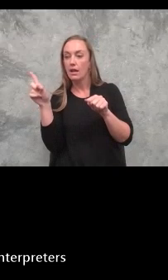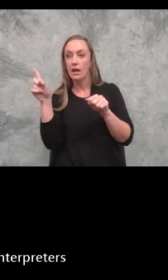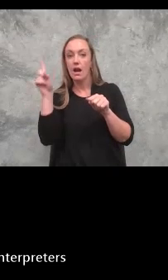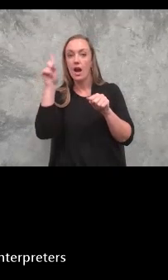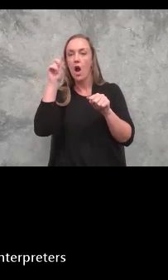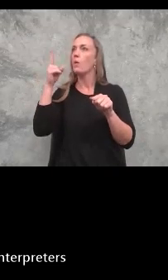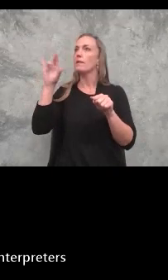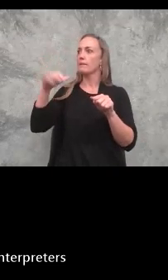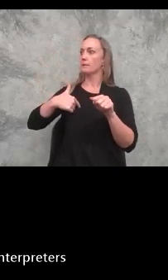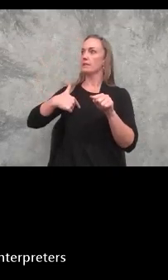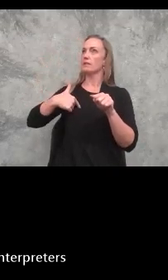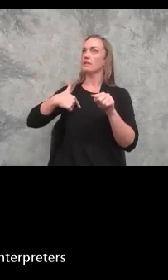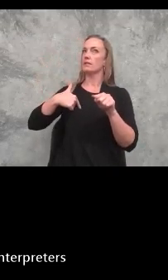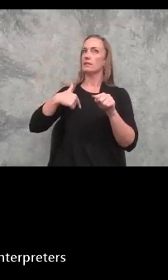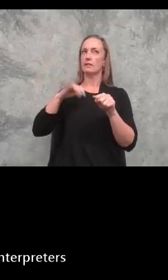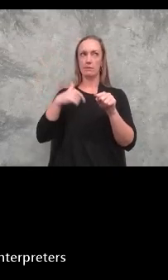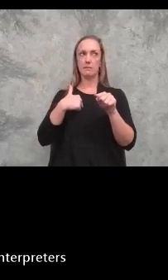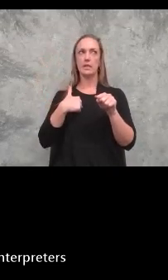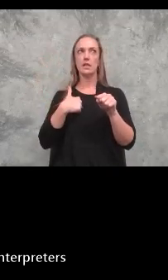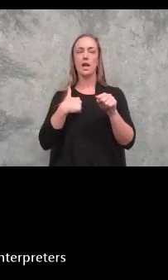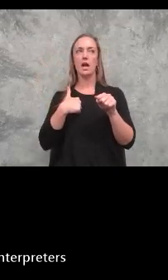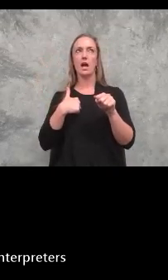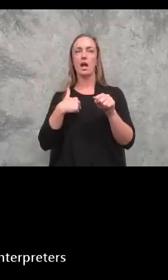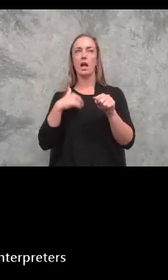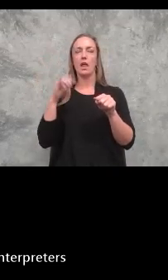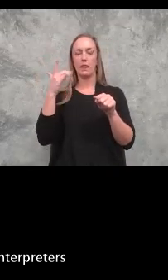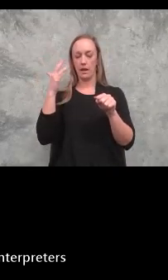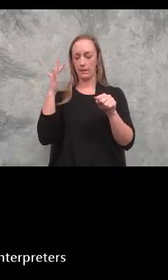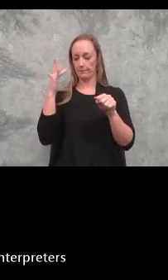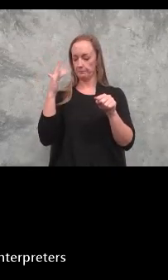“Oh, that was me! That was me. It's like it's the brain.”